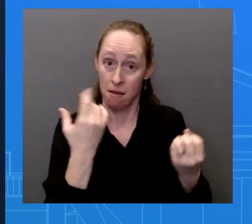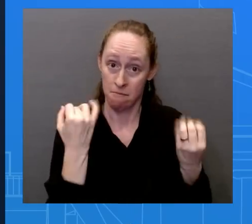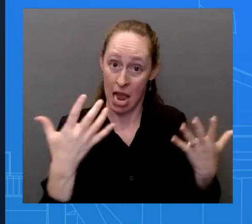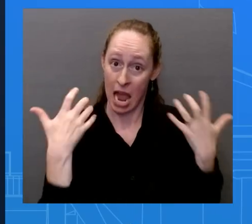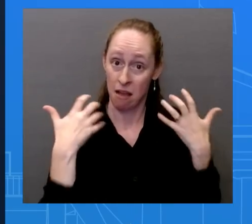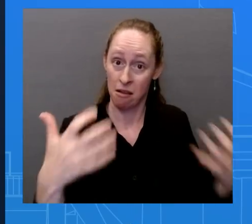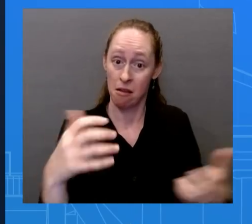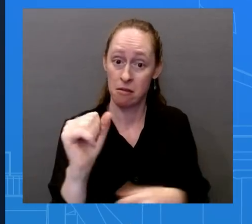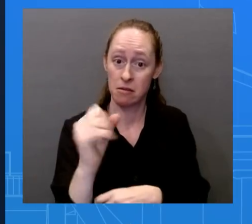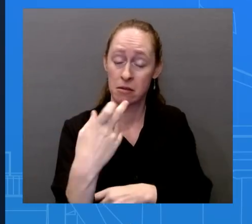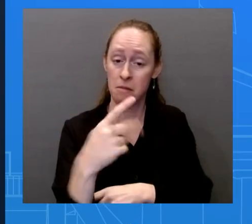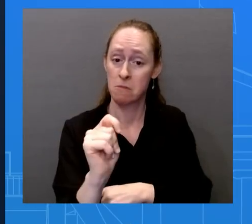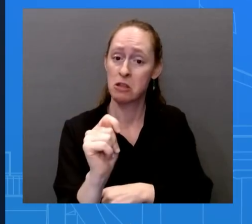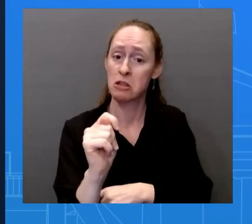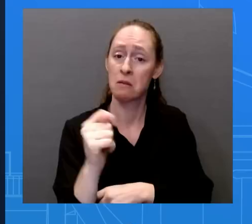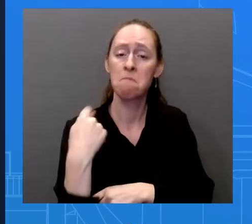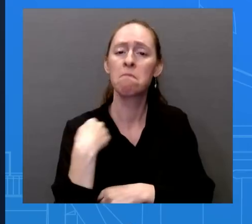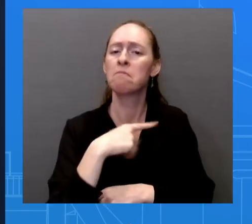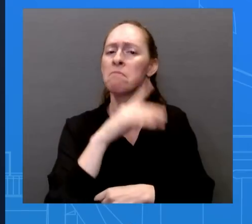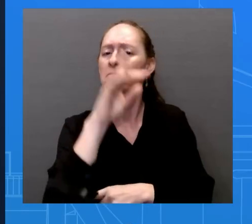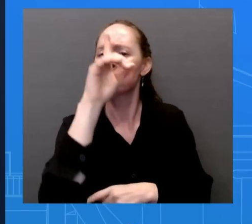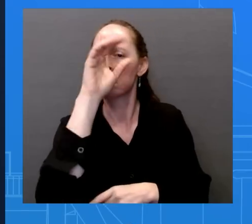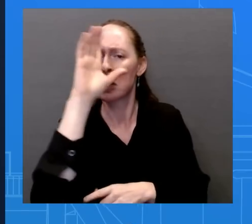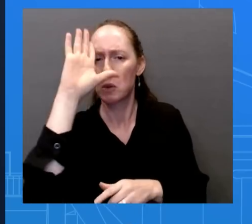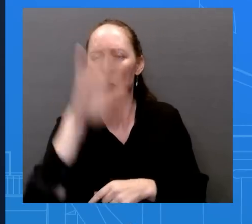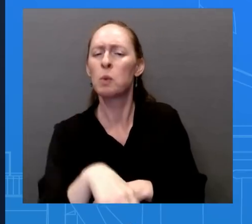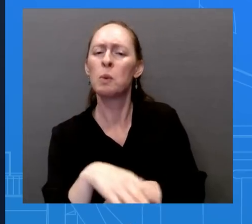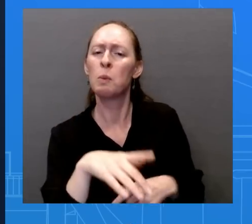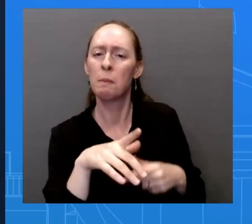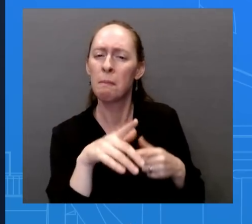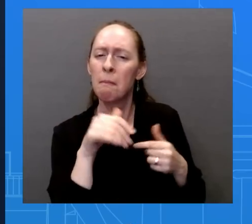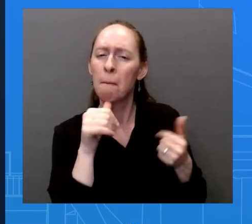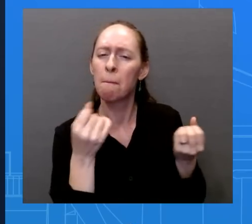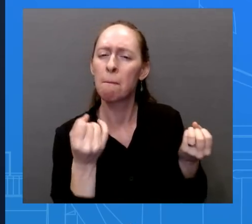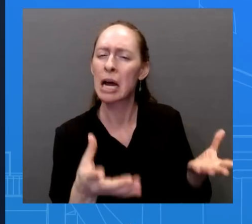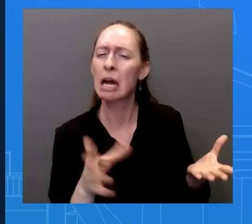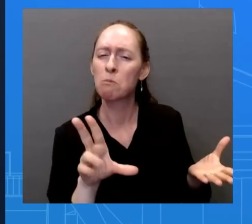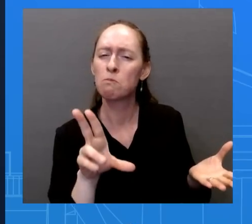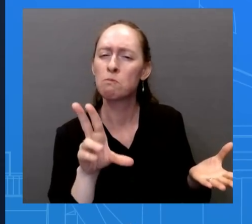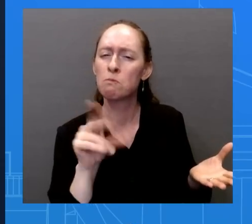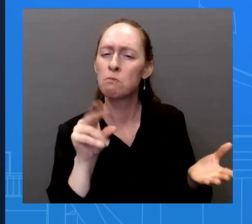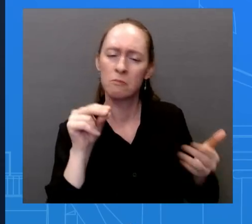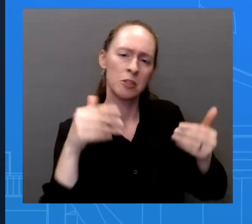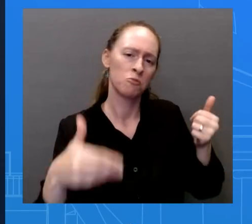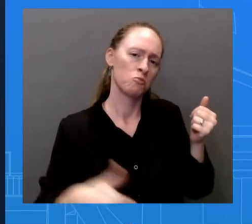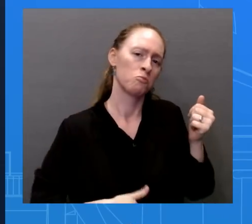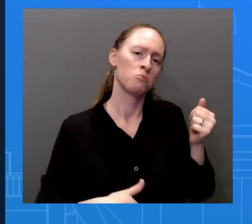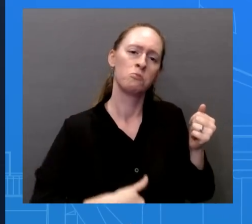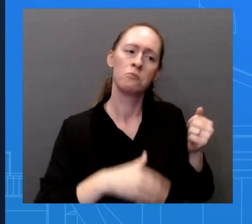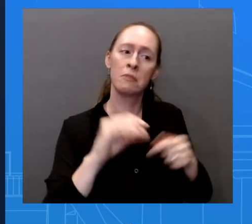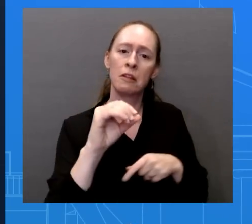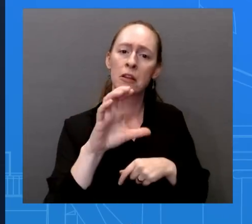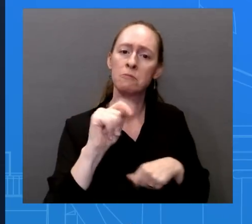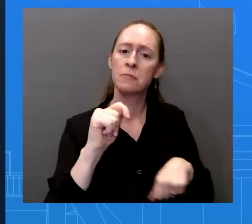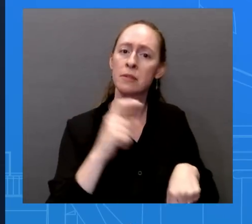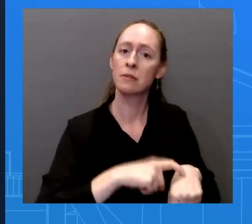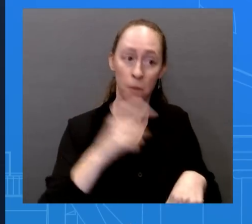to start happening in October. We're out there doing everything we can to make sure that that message is getting out there and helping people understand that if you want to stay safe